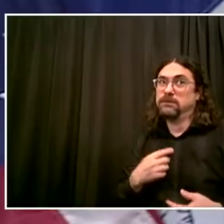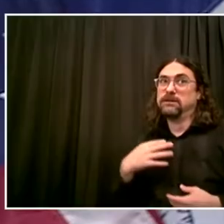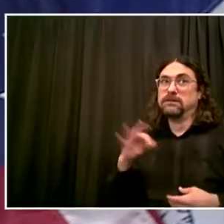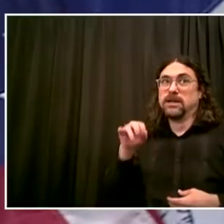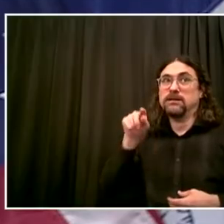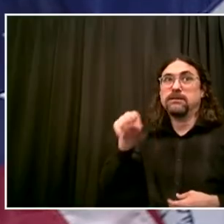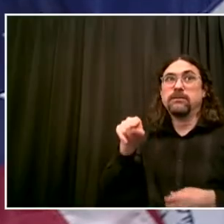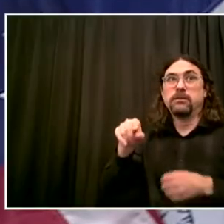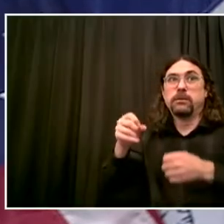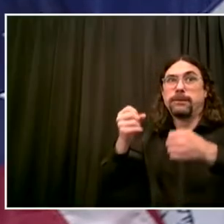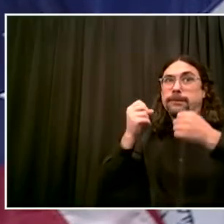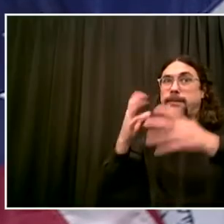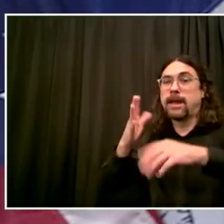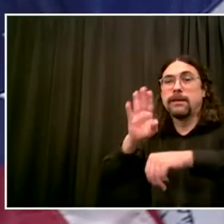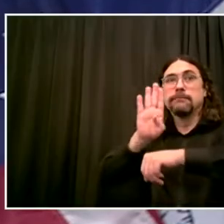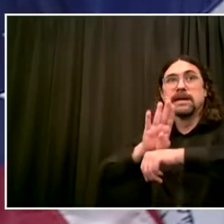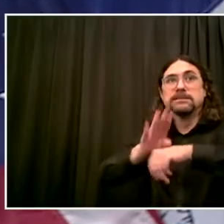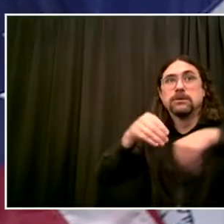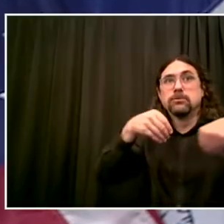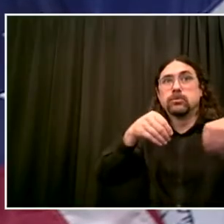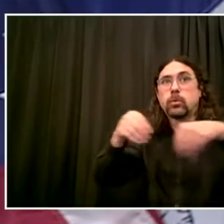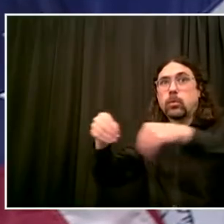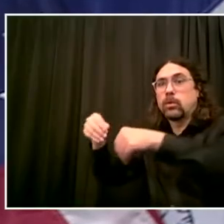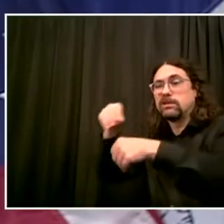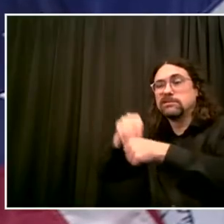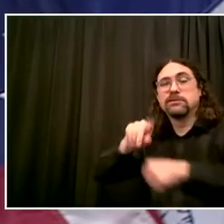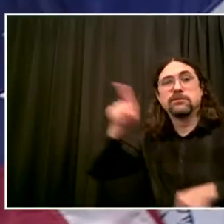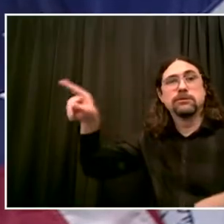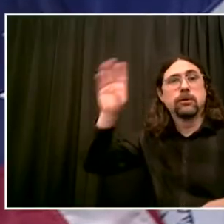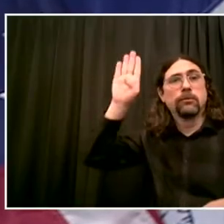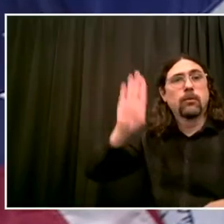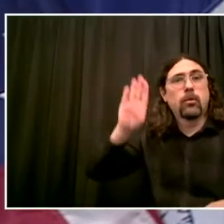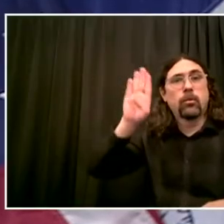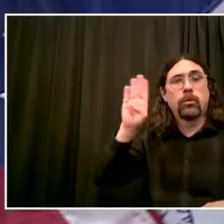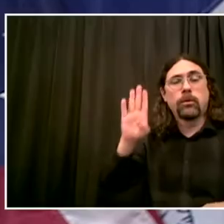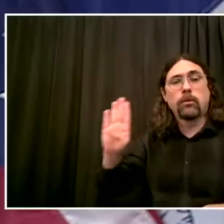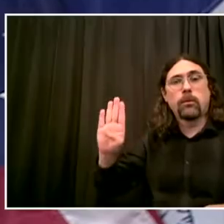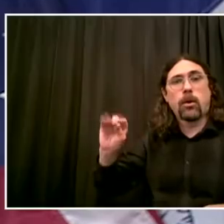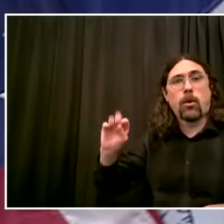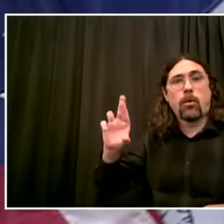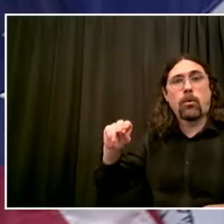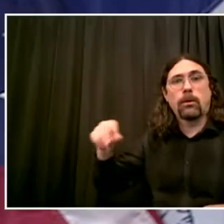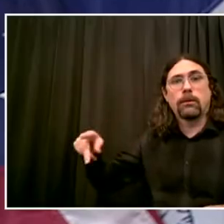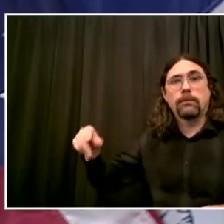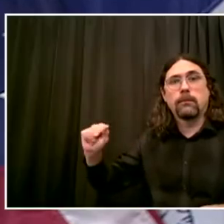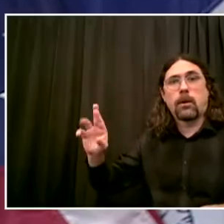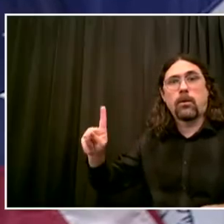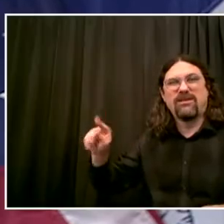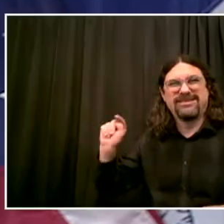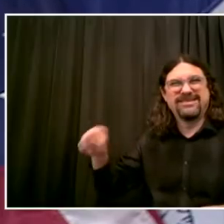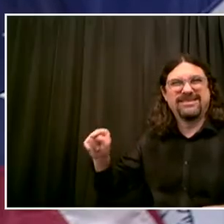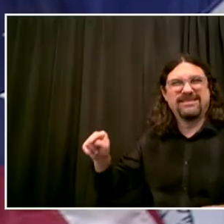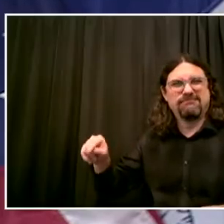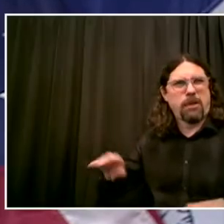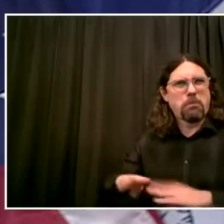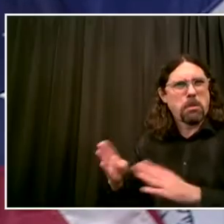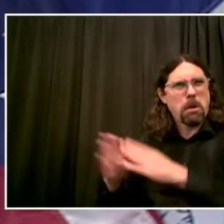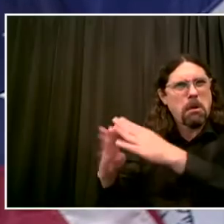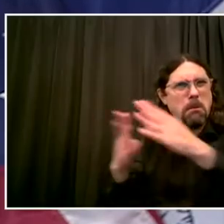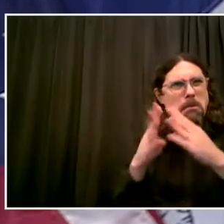ABOUT SOME PLACES OPENING AITND 24 HOURS LATER LAW ENFORCEMENT WAS